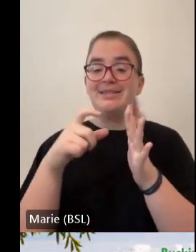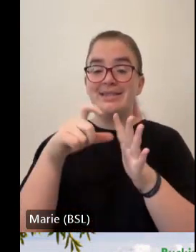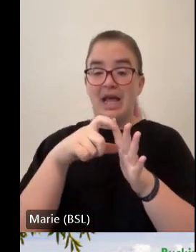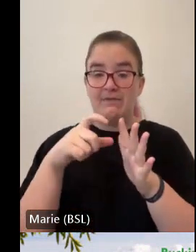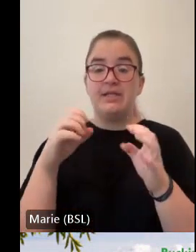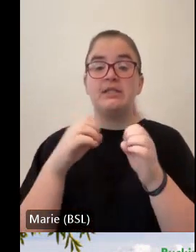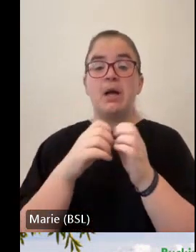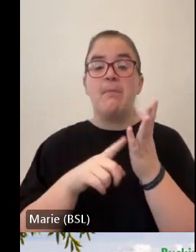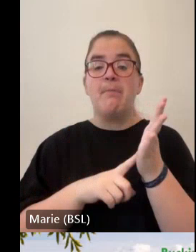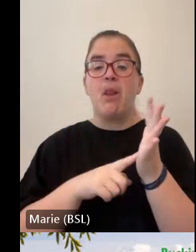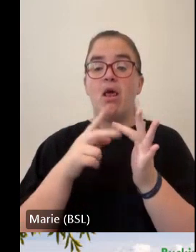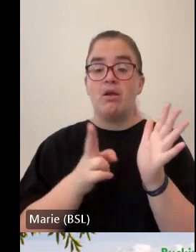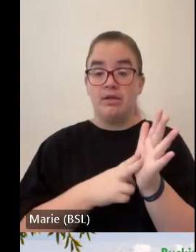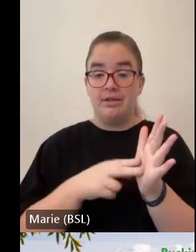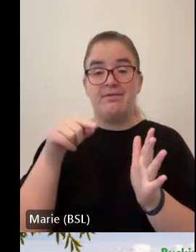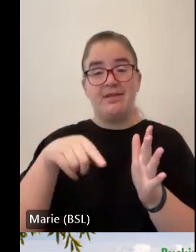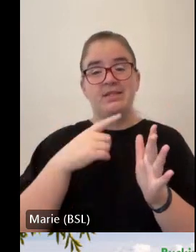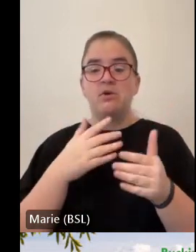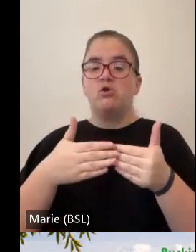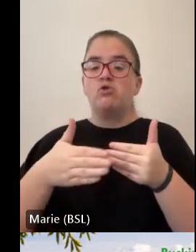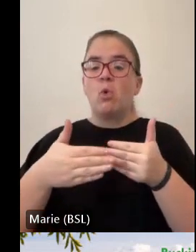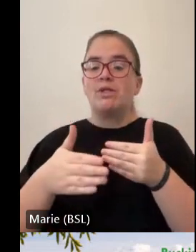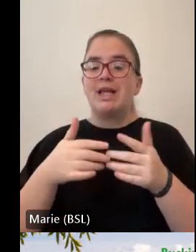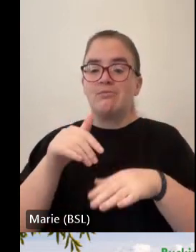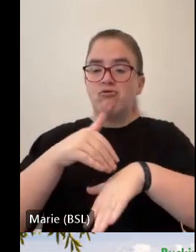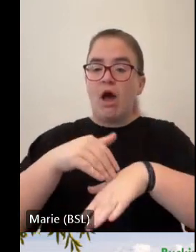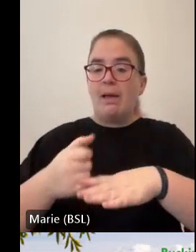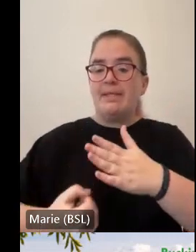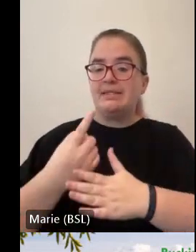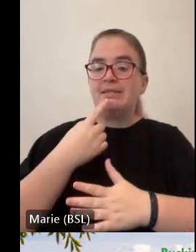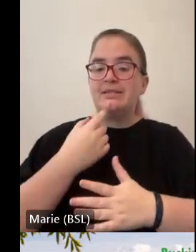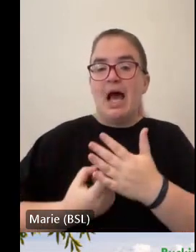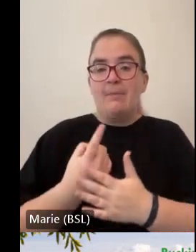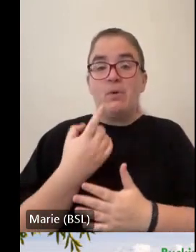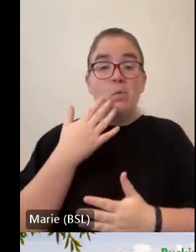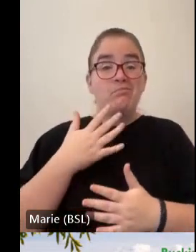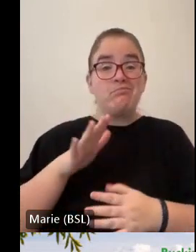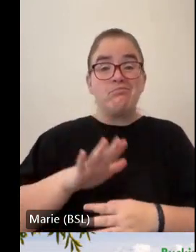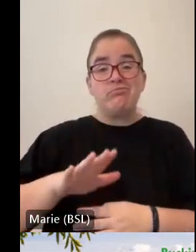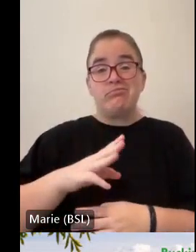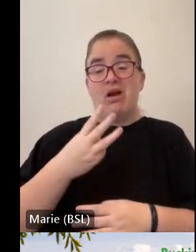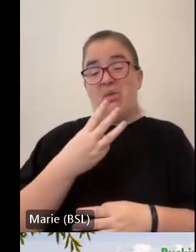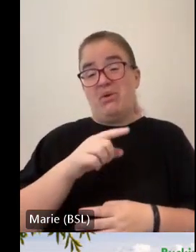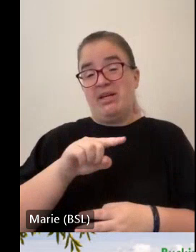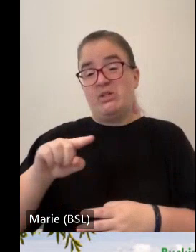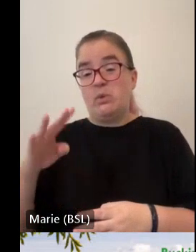crime incident that happened probably three or four years ago now, and but it's taken.